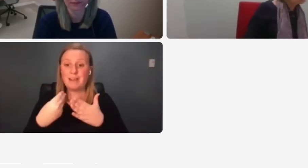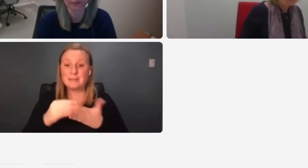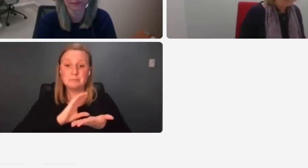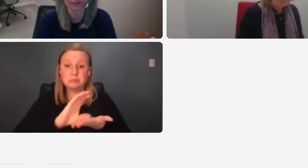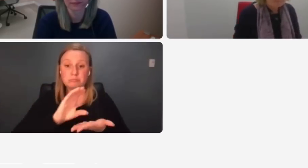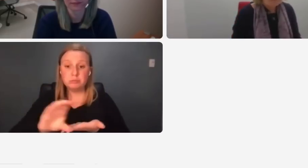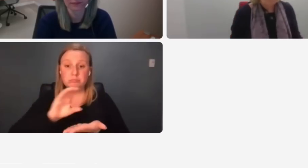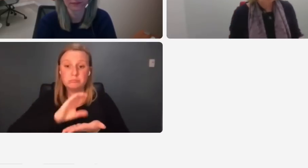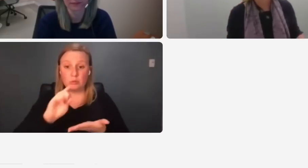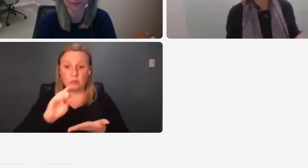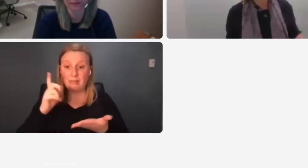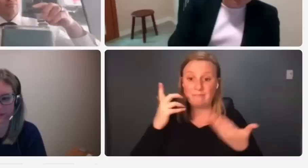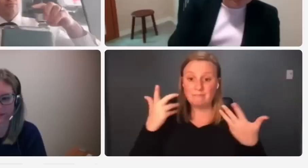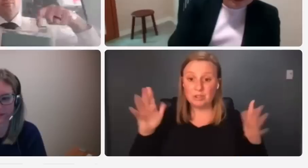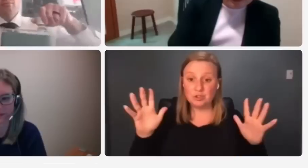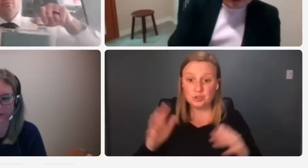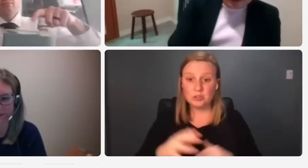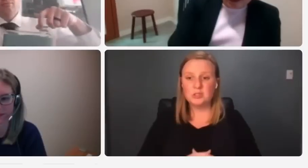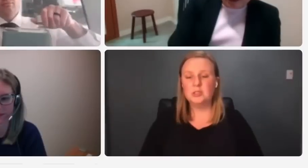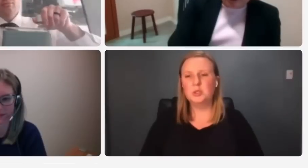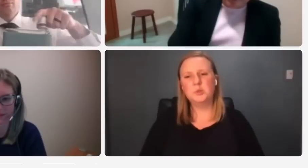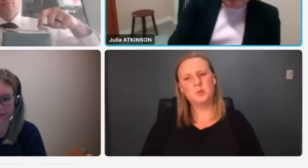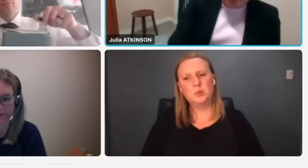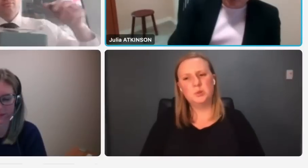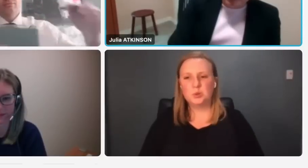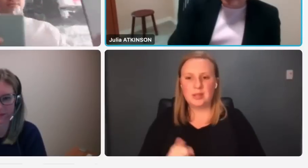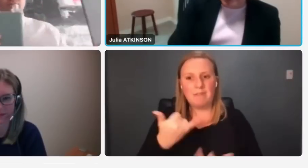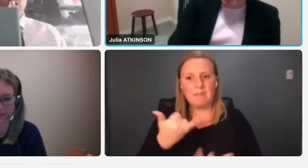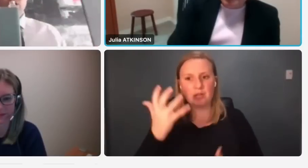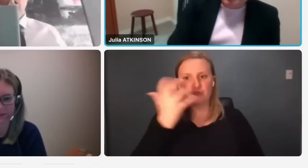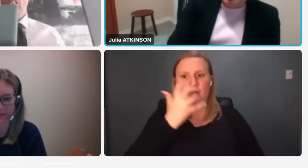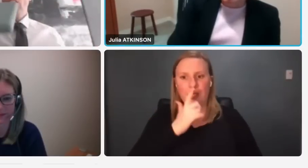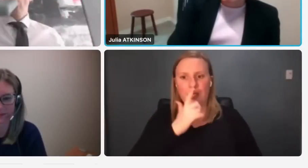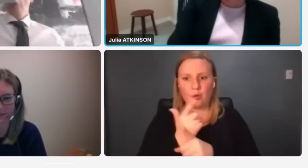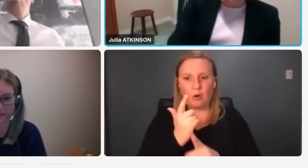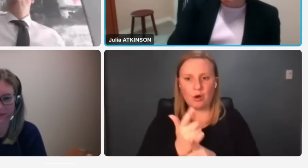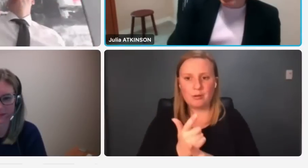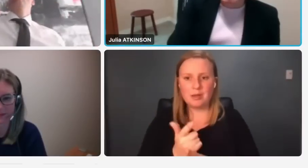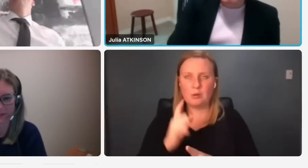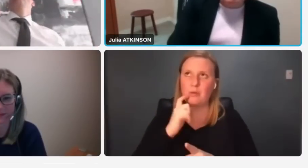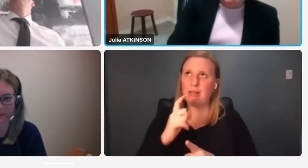I think that's a pretty extreme way of putting it. No longer any.